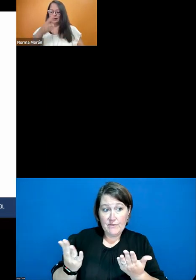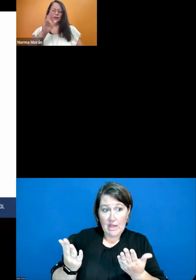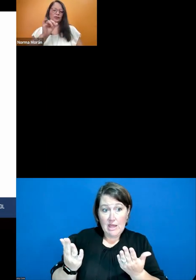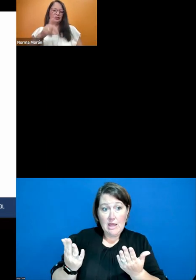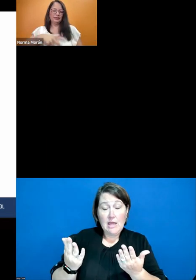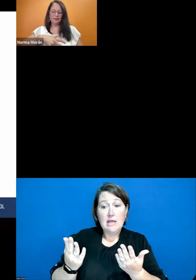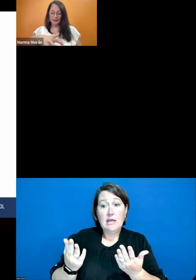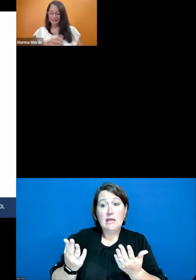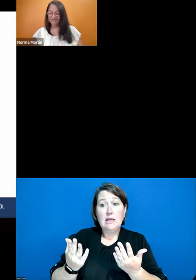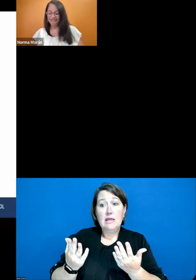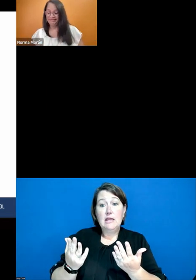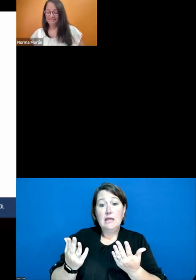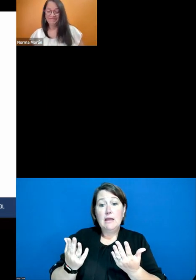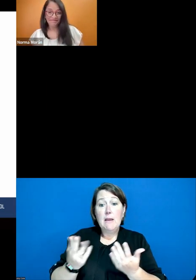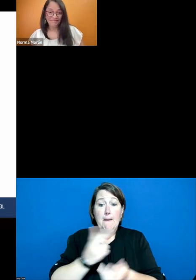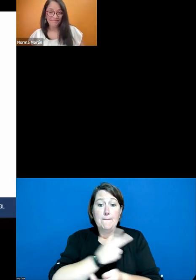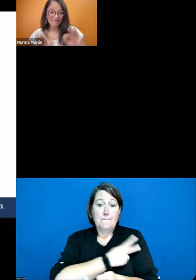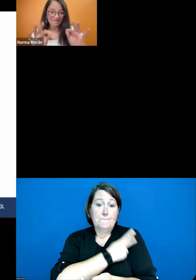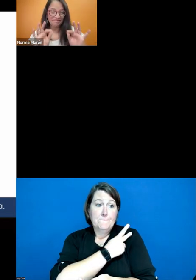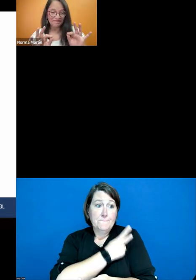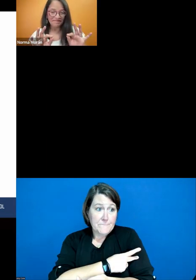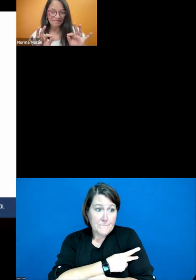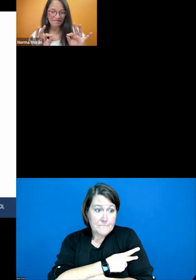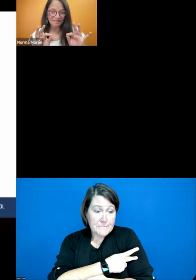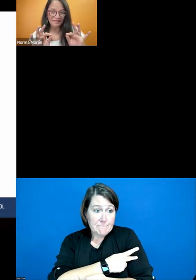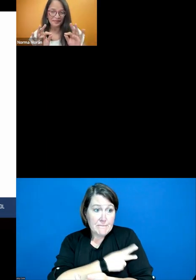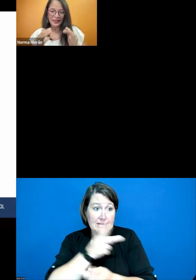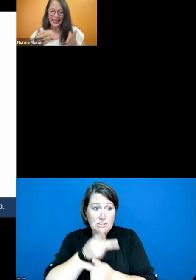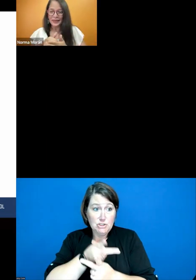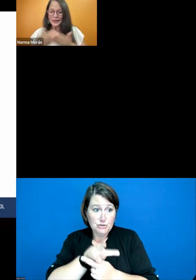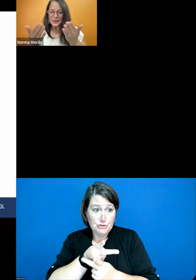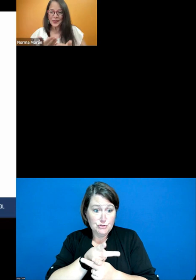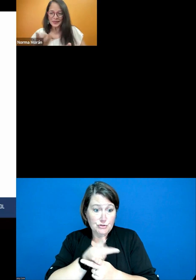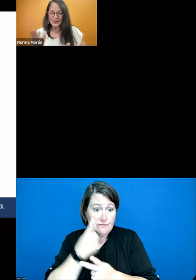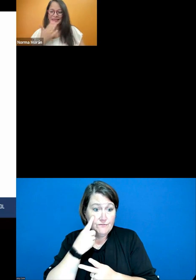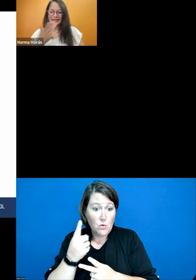patient care for people during pregnancy.